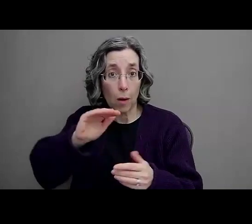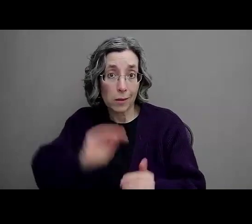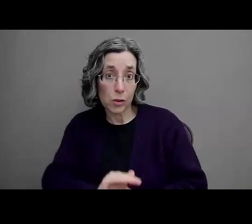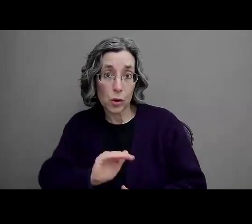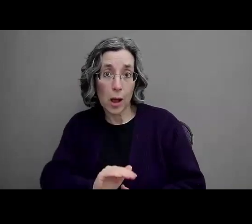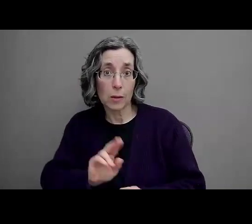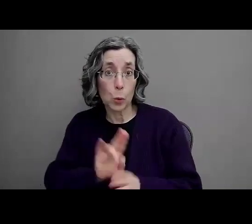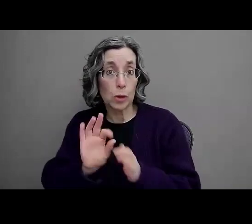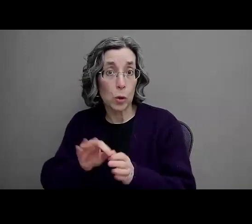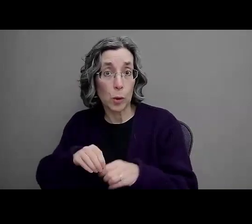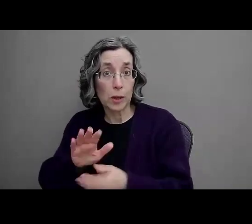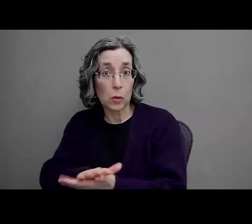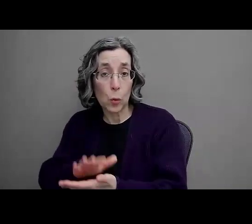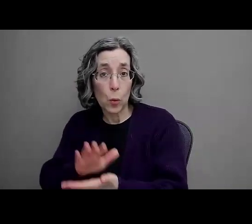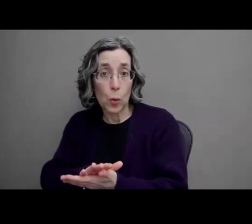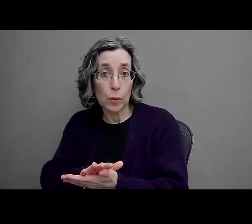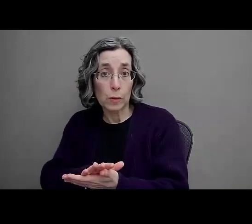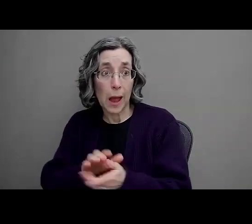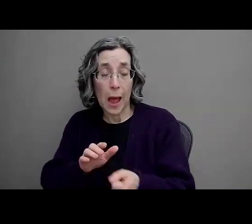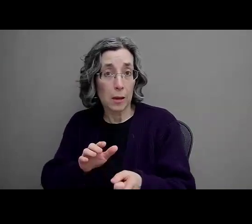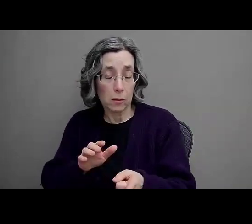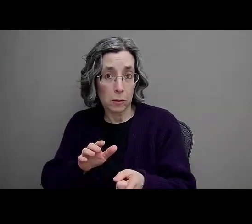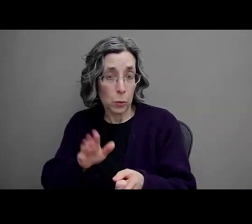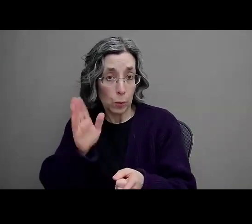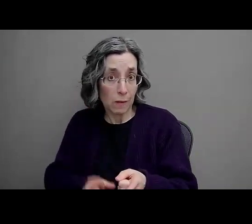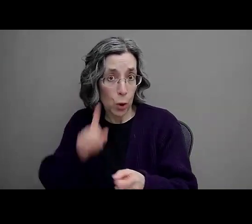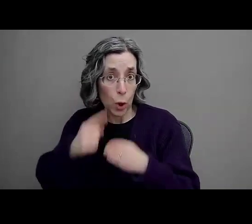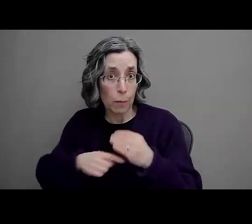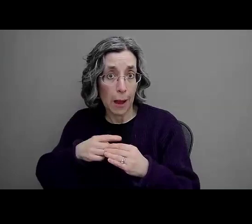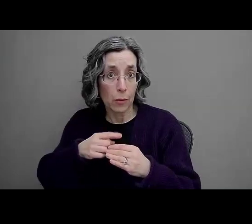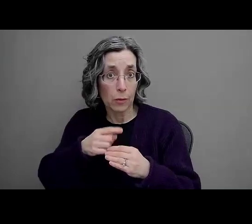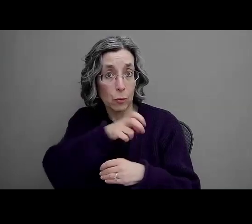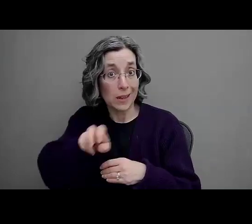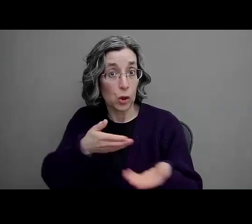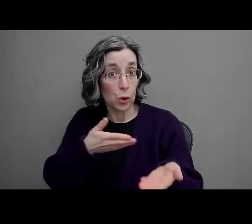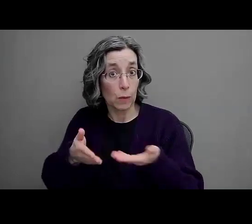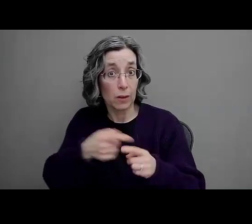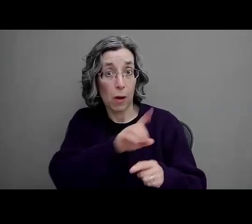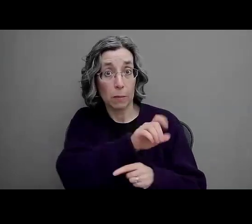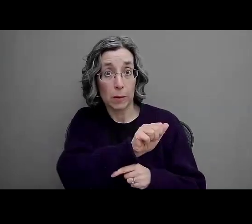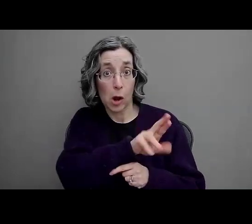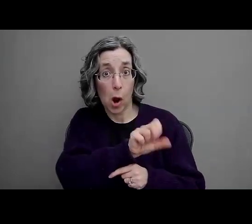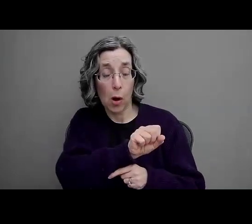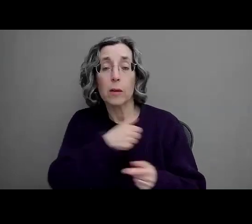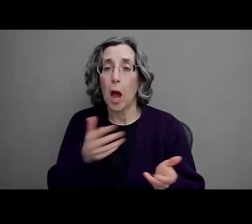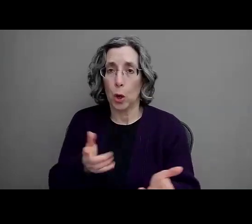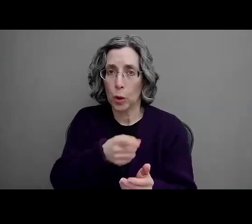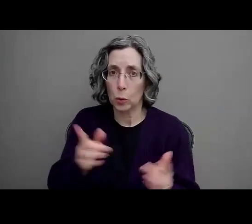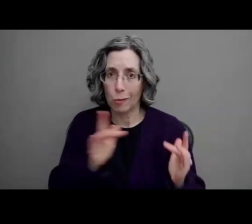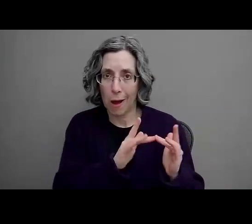student who uses interpreting in schools and they are not heard of transition services at DARS,